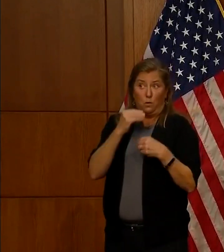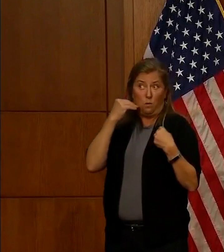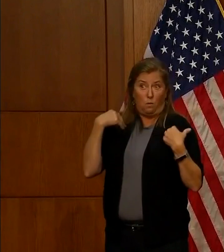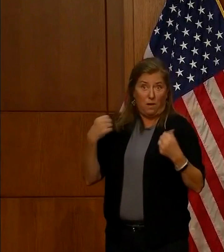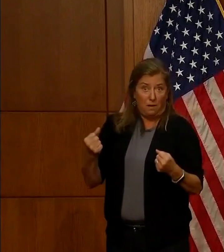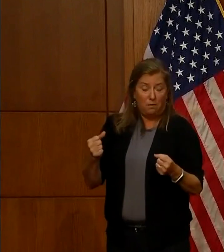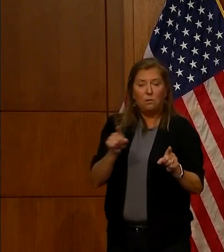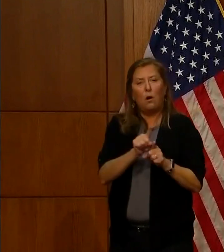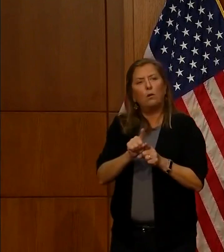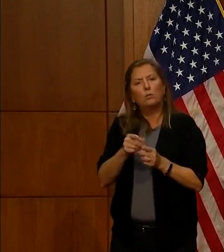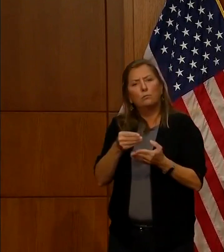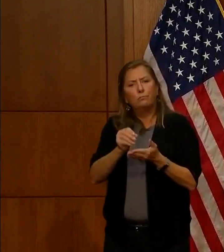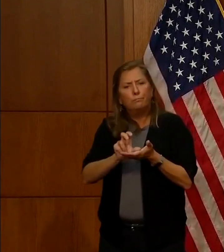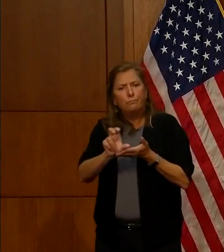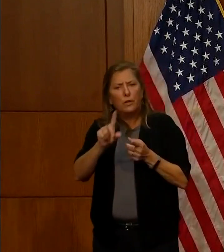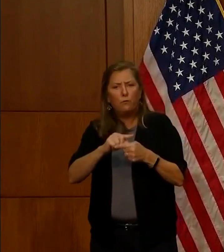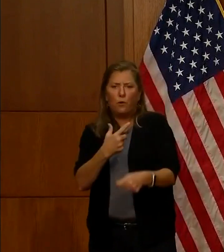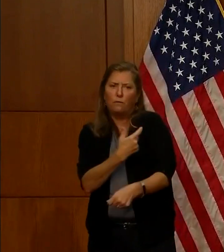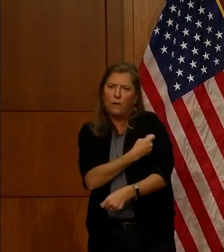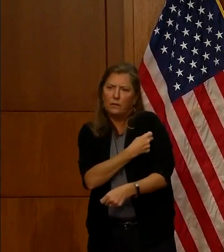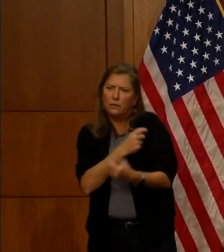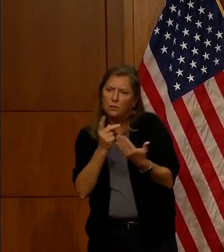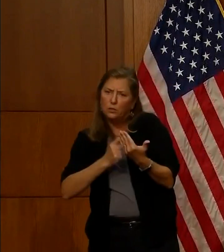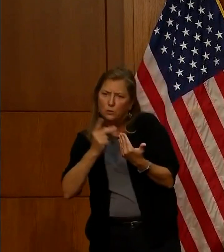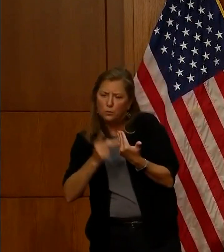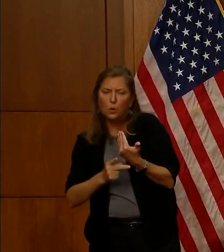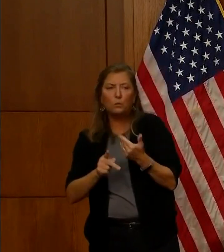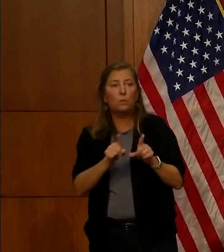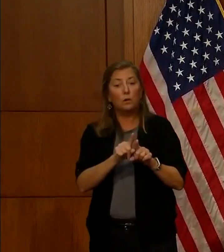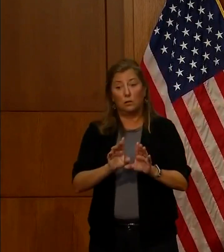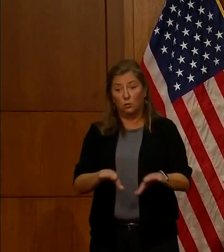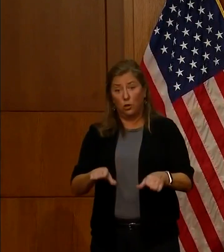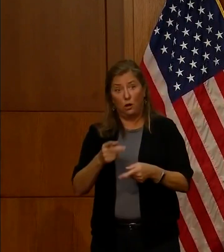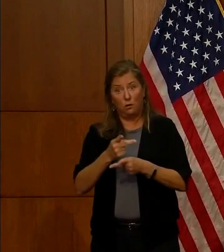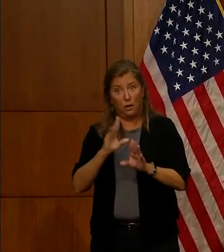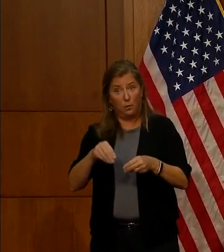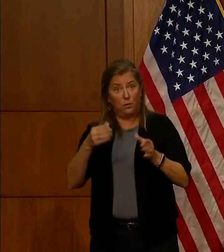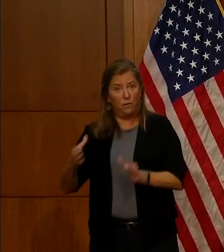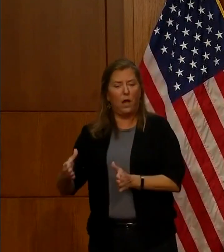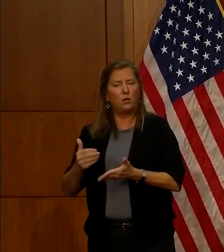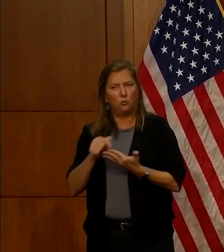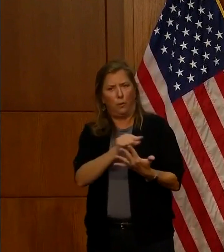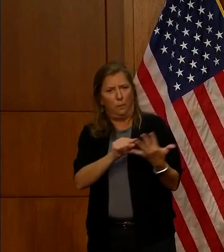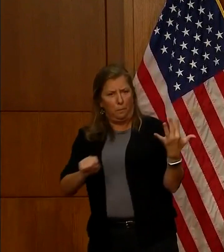HAZARD PAY FOR HOME HEALTH WORKERS IN ADDITION TO FUNDING